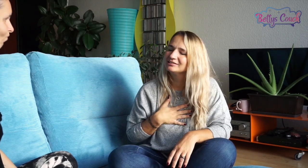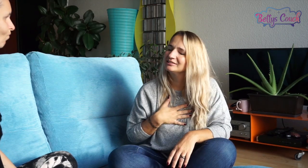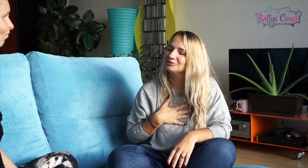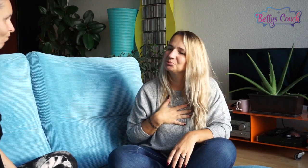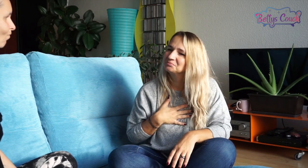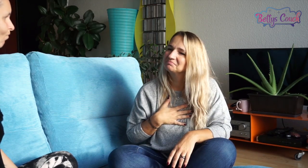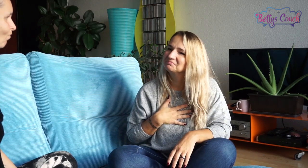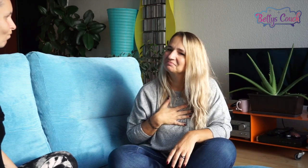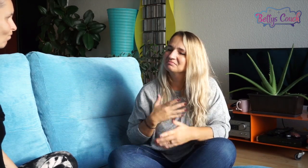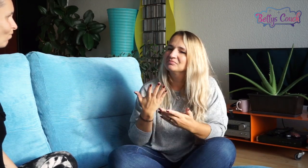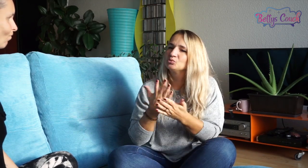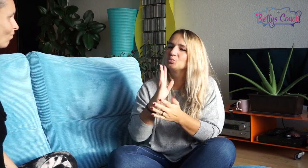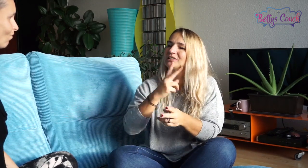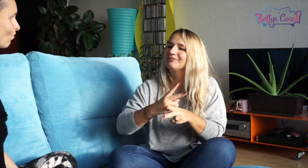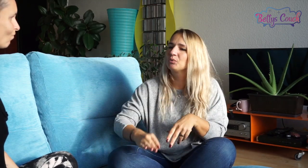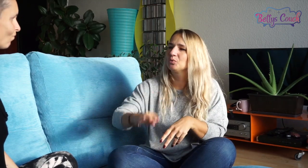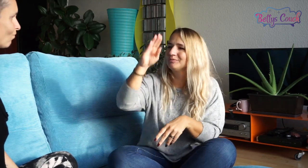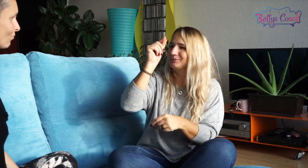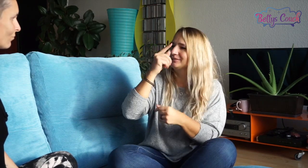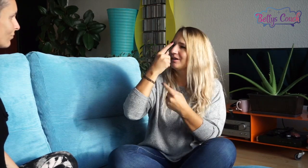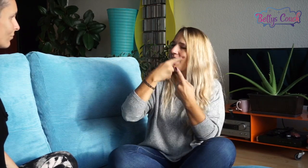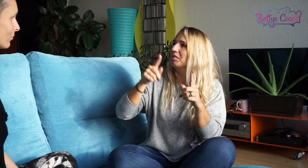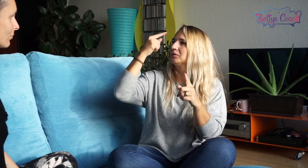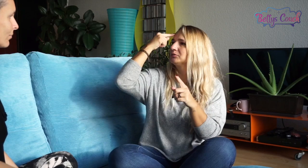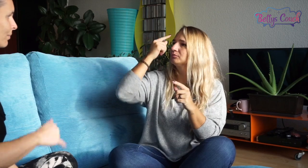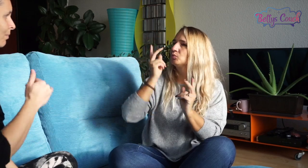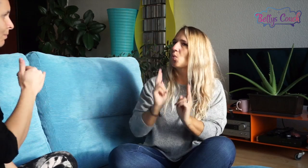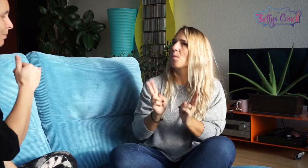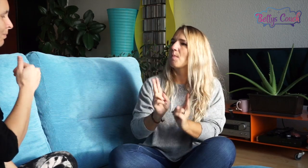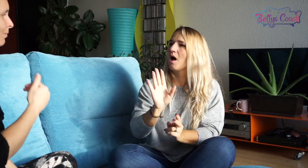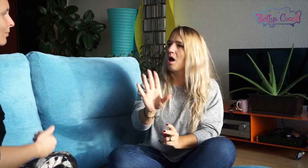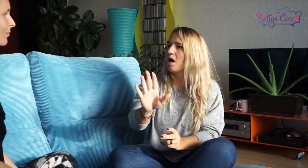They don't know it any other way, since they grew up with these ideas.